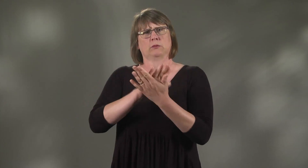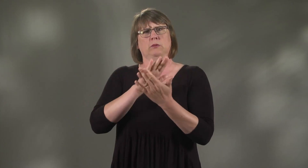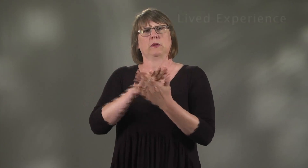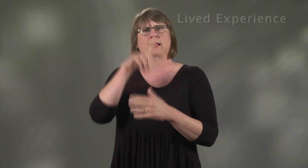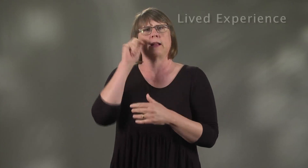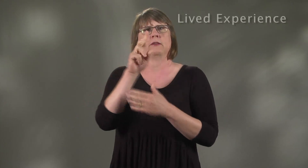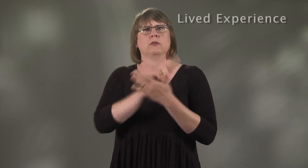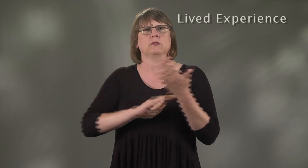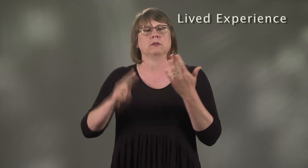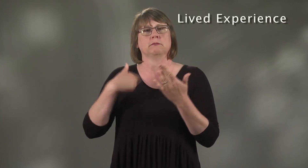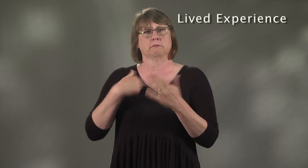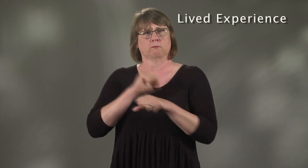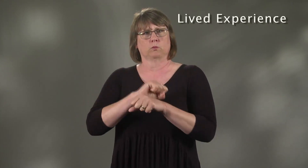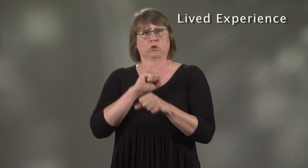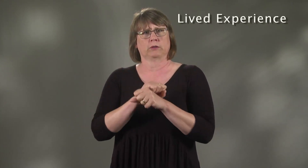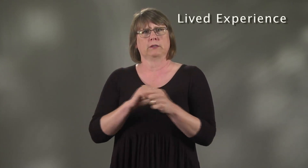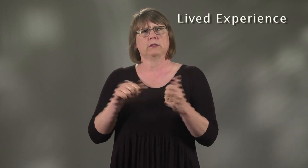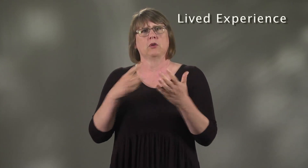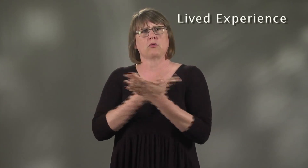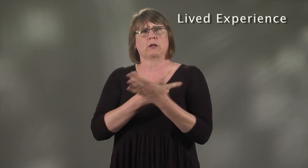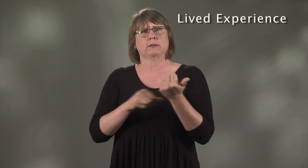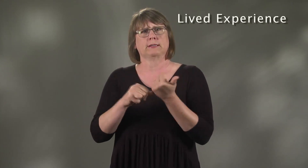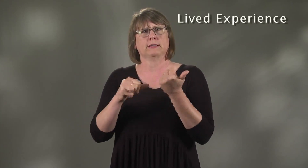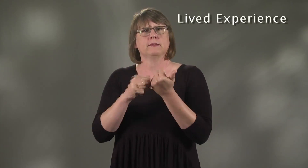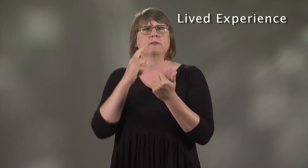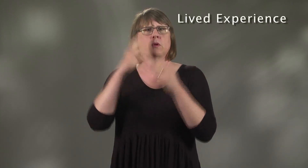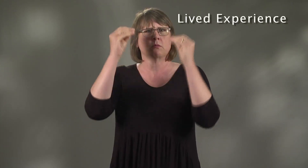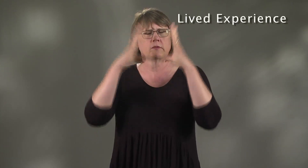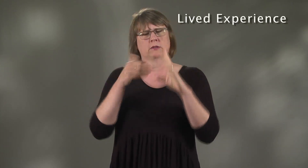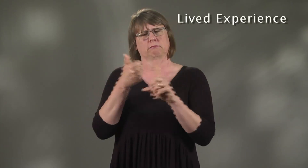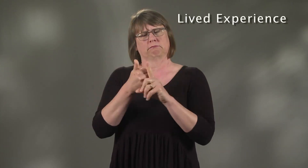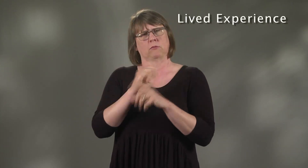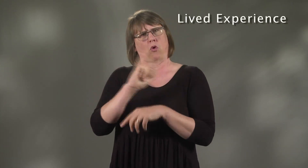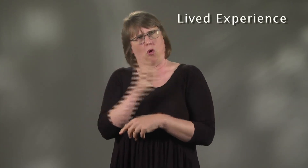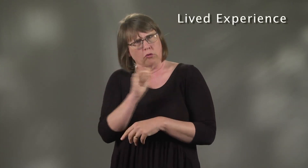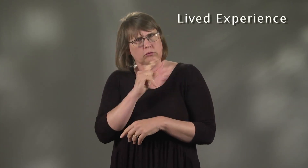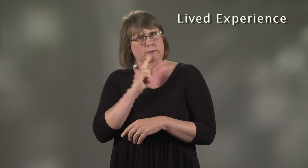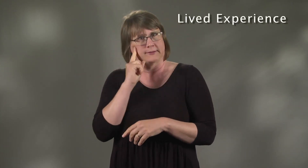at Gallaudet University, I worked as a graduate assistant for a professor who was also deaf.